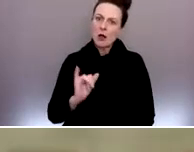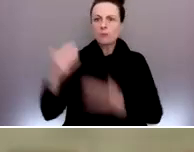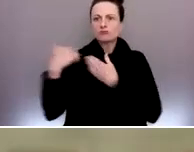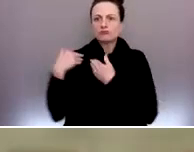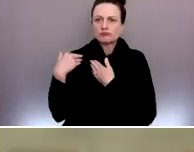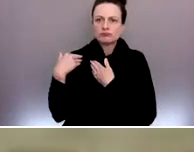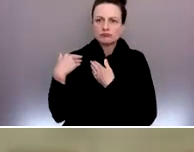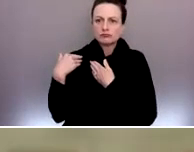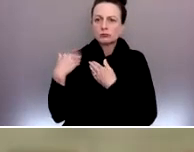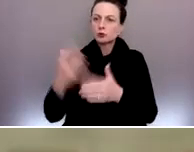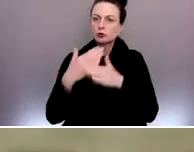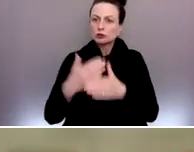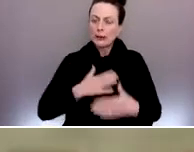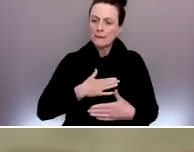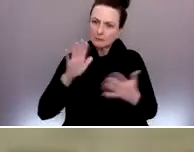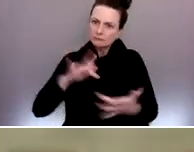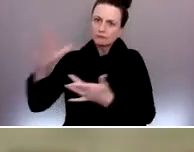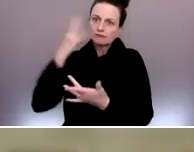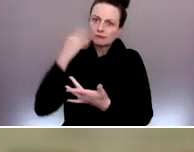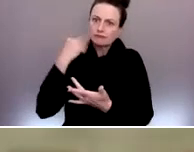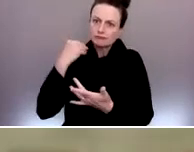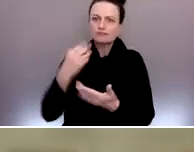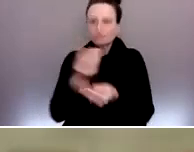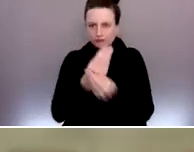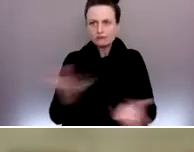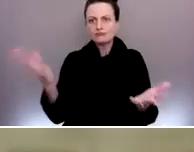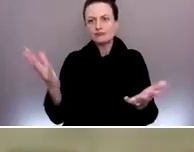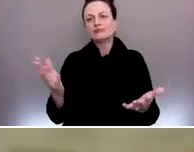to share my journey, and message to others who come from native communities.